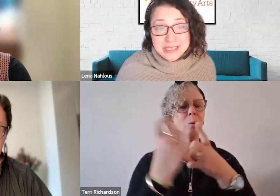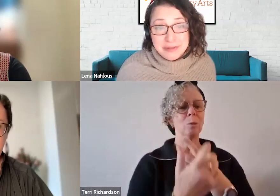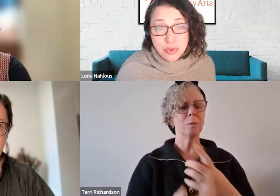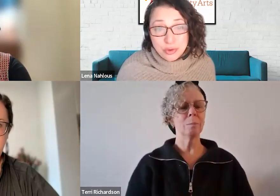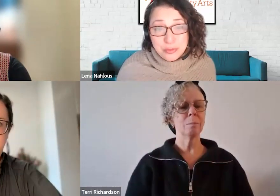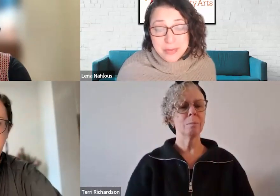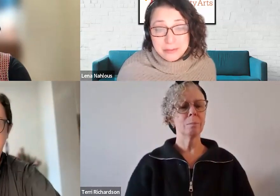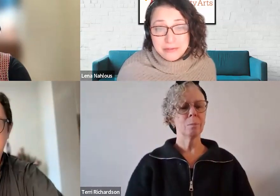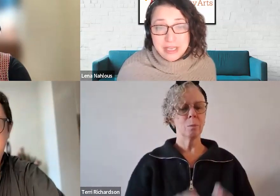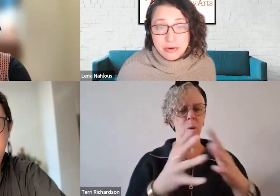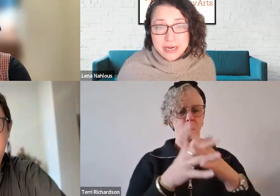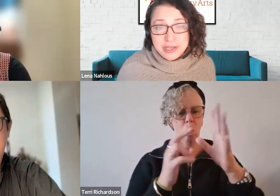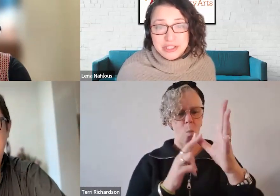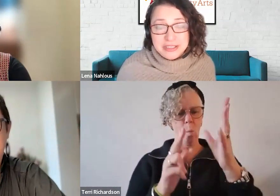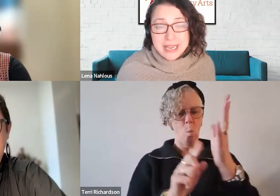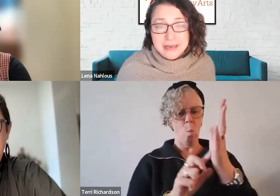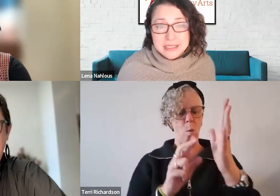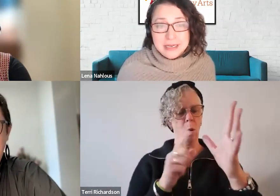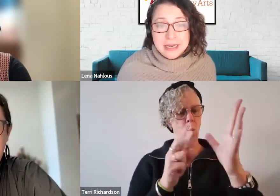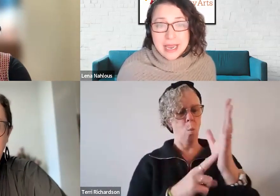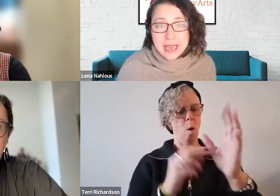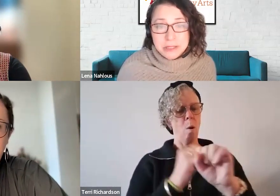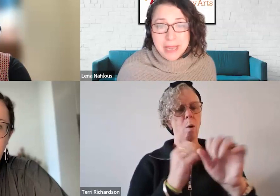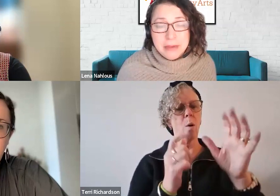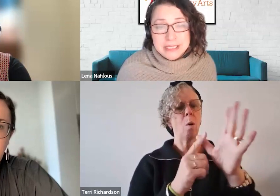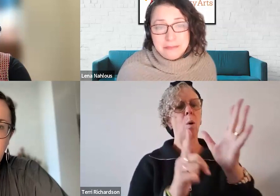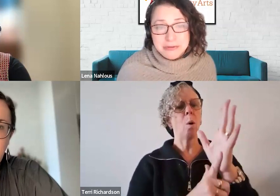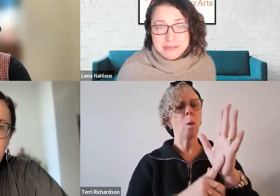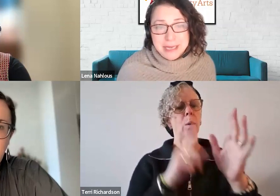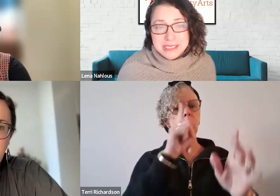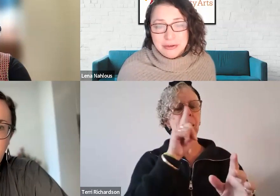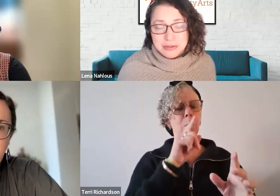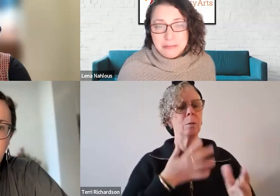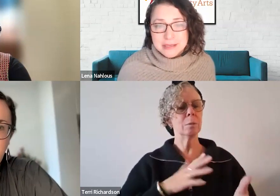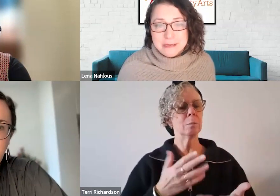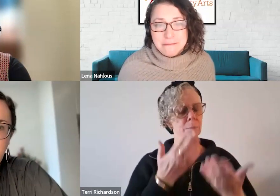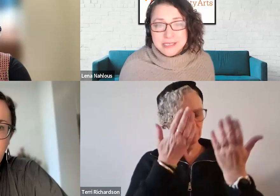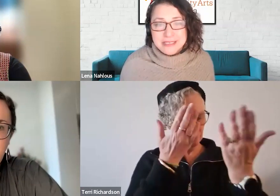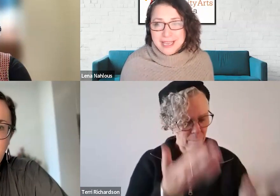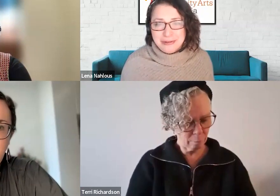of the Wangal people of the Eora Nation and to pay my deepest respects to elders past and present and all